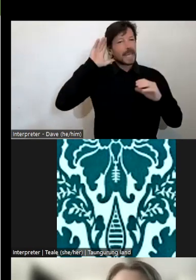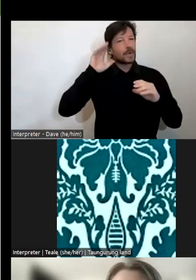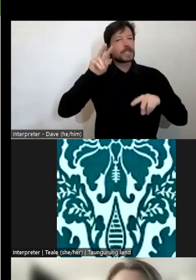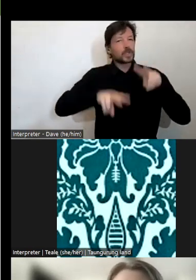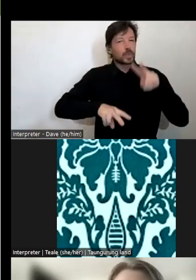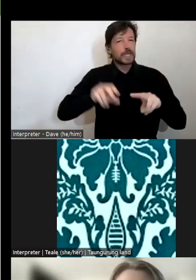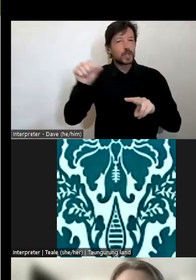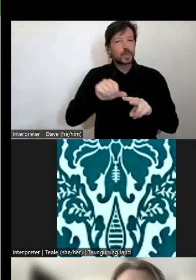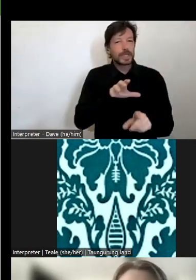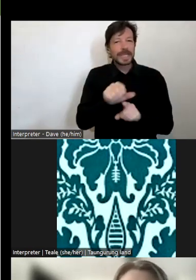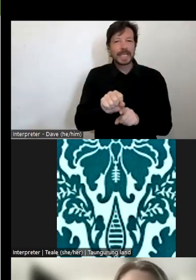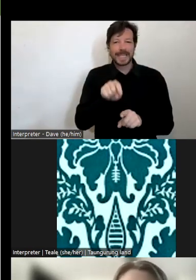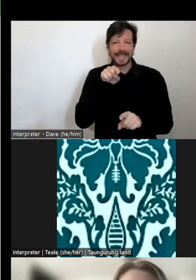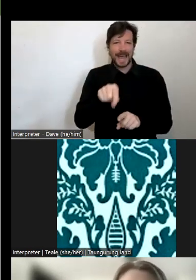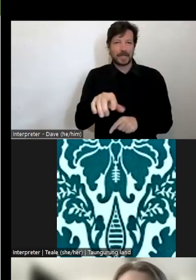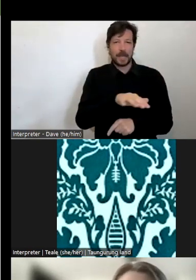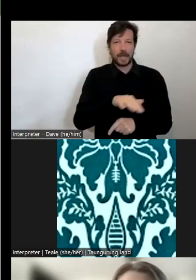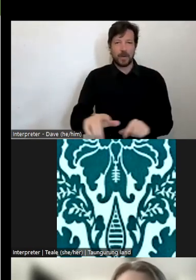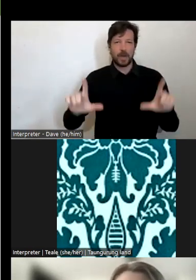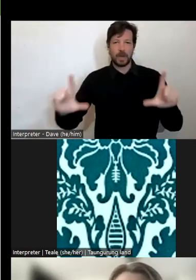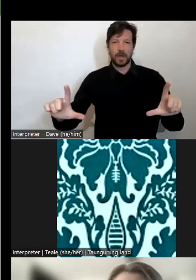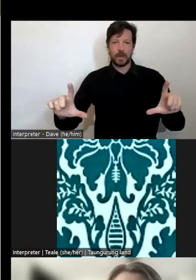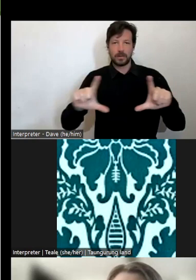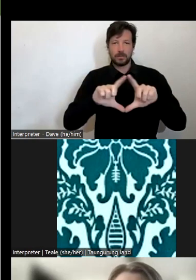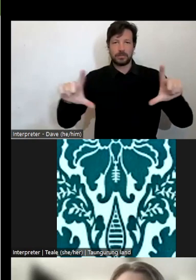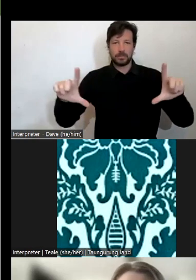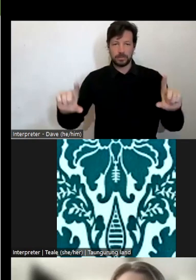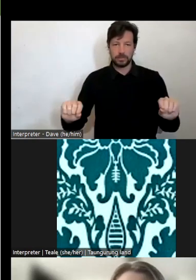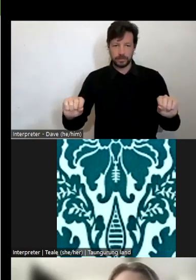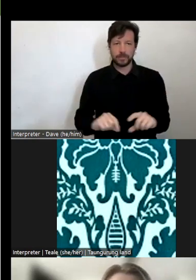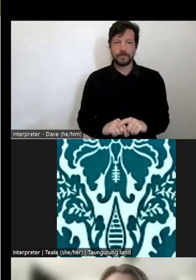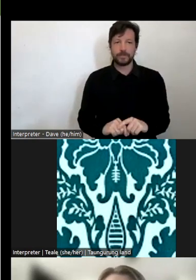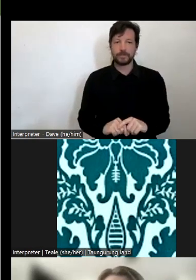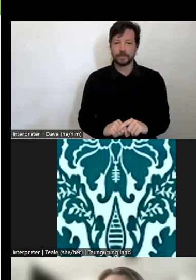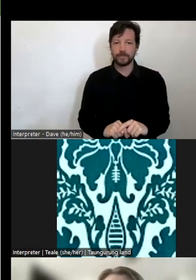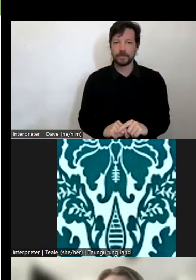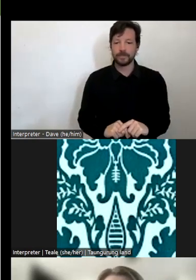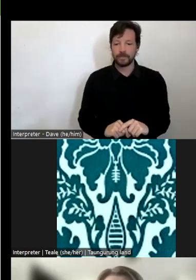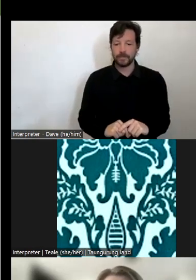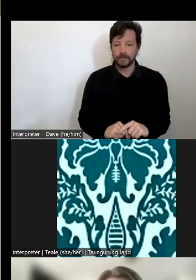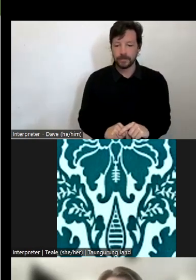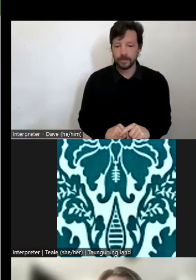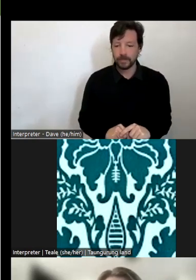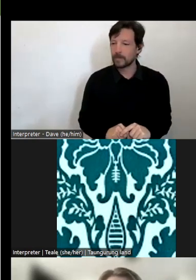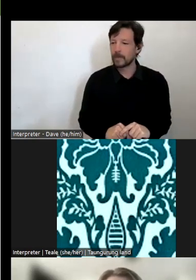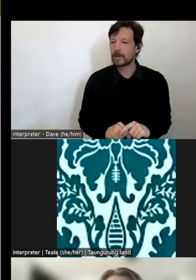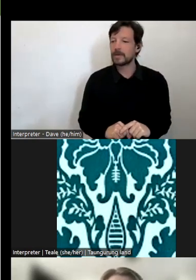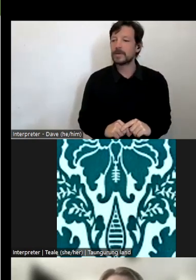So our hearing screen is actually picks up milder hearing losses than what it is is aiming to.